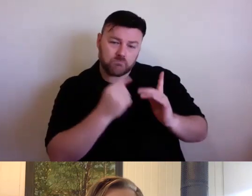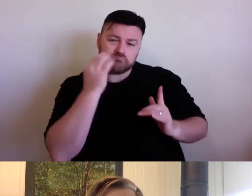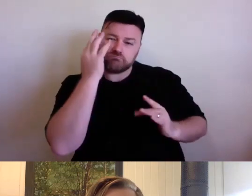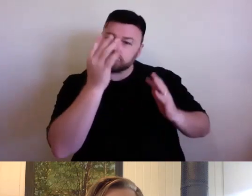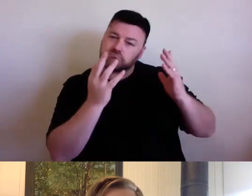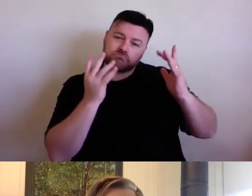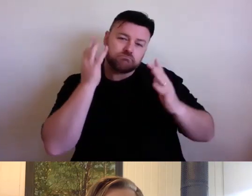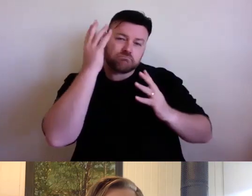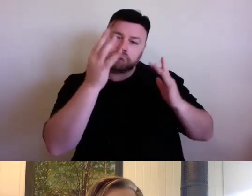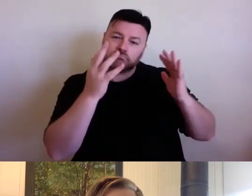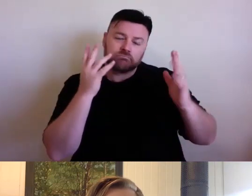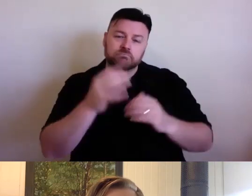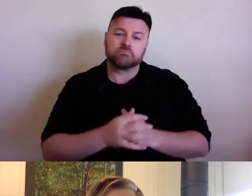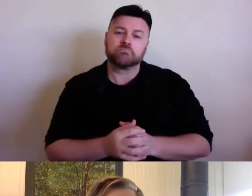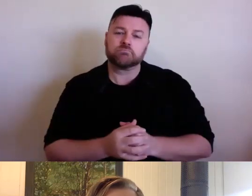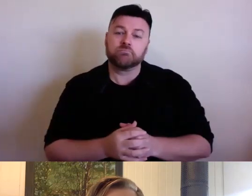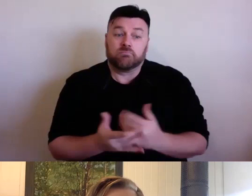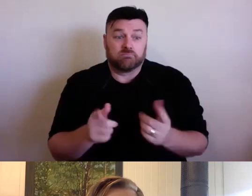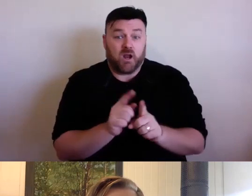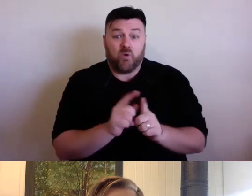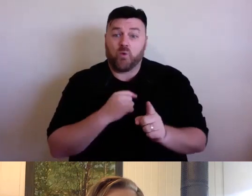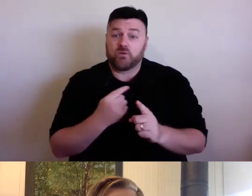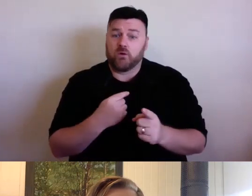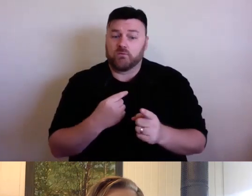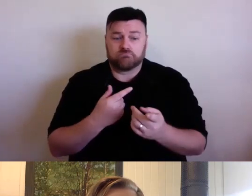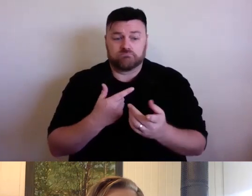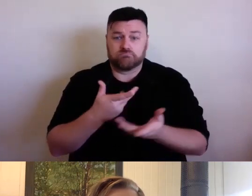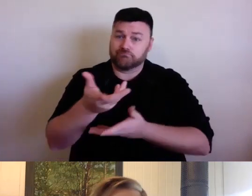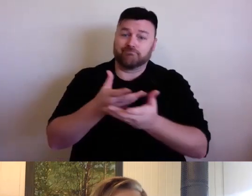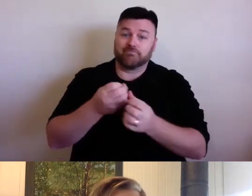spend some time sitting with them, and to share your thoughts on them.